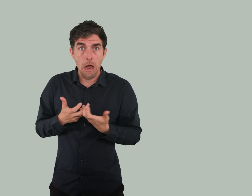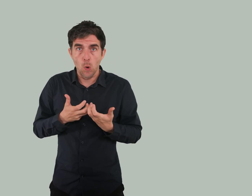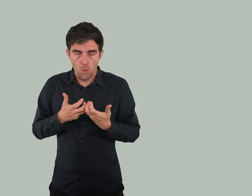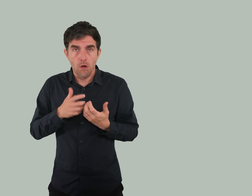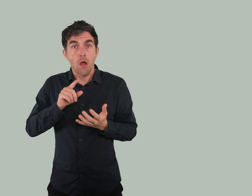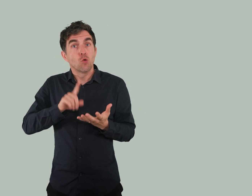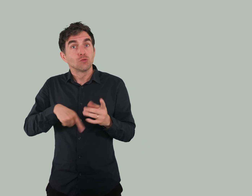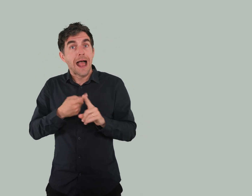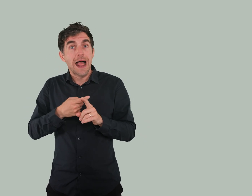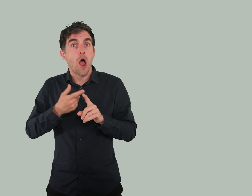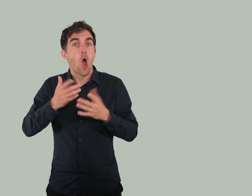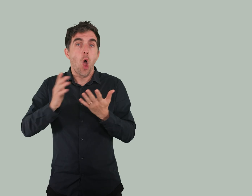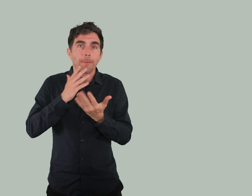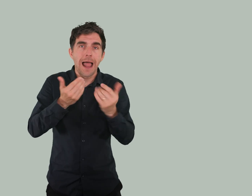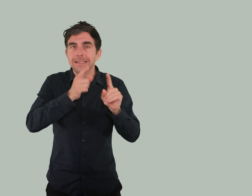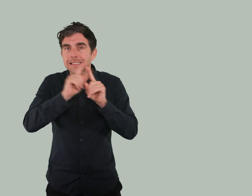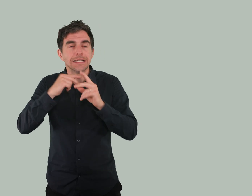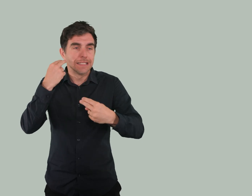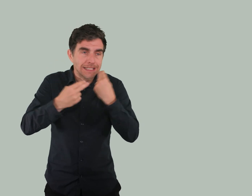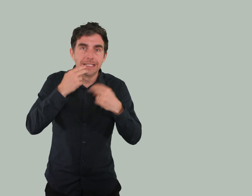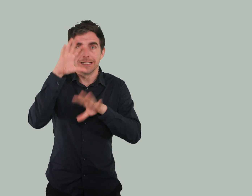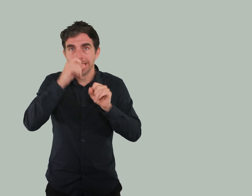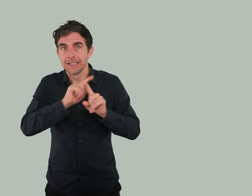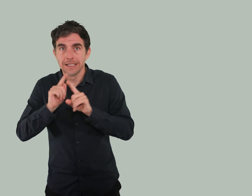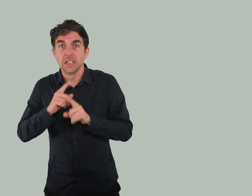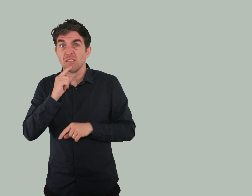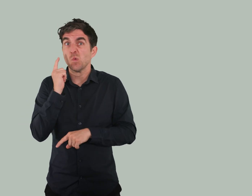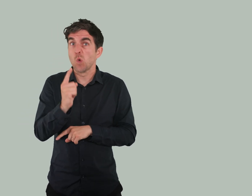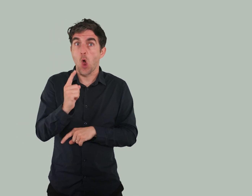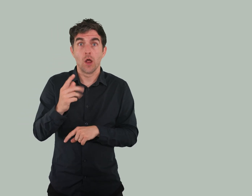to recruit the labour they will need – for example, UK Hospitality